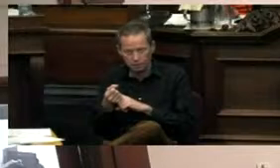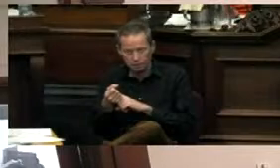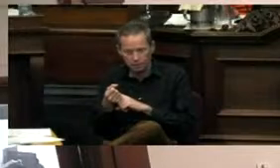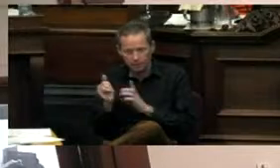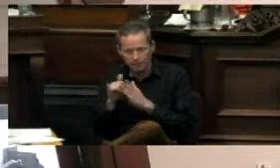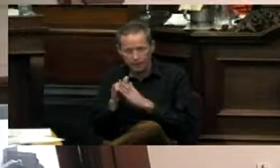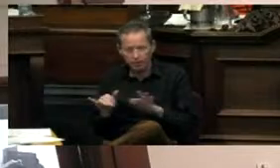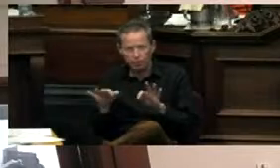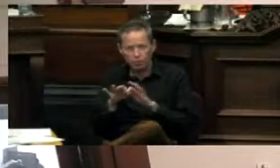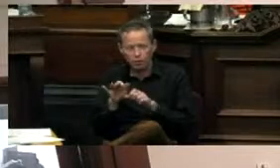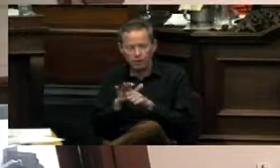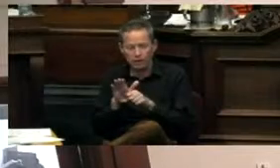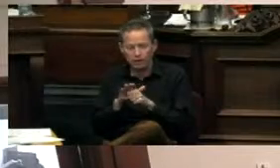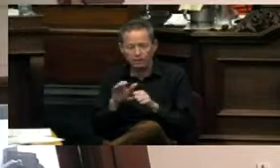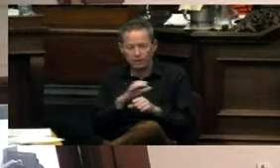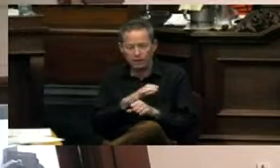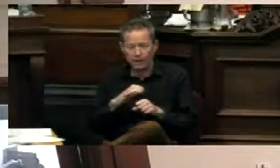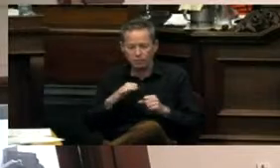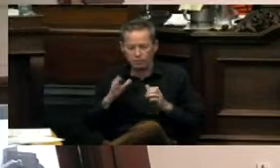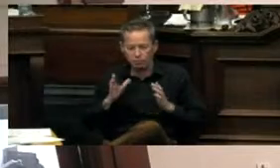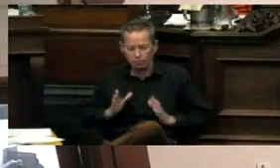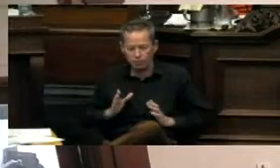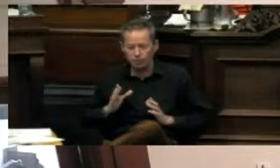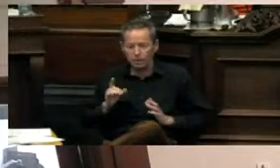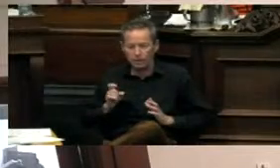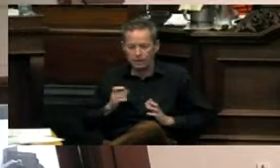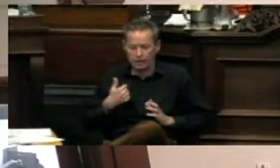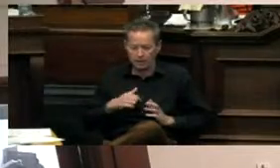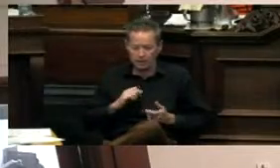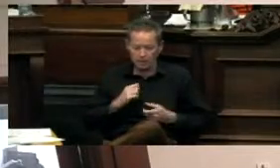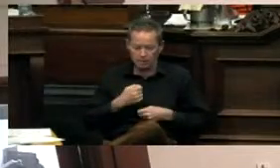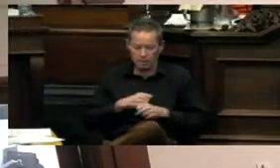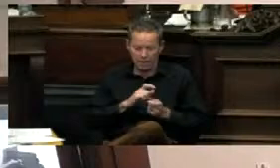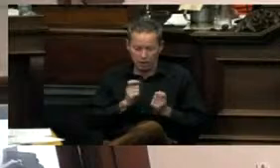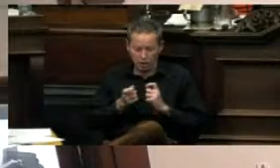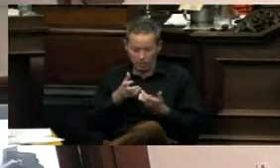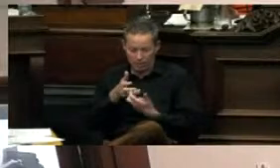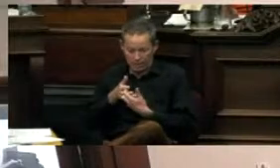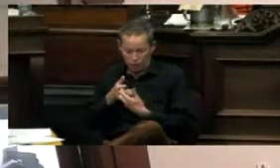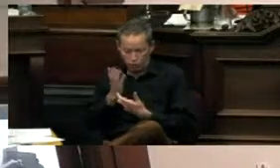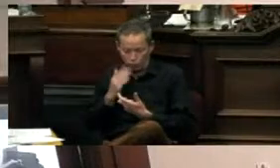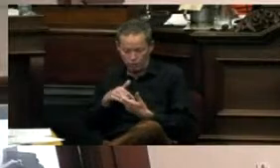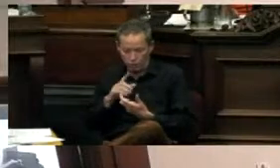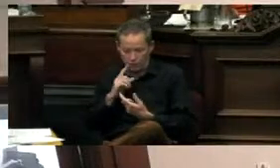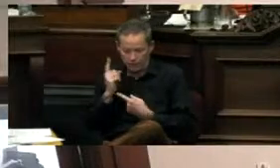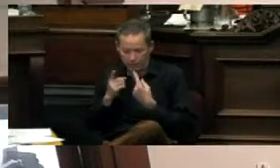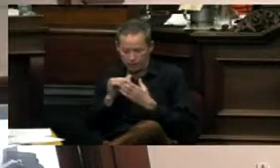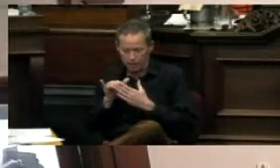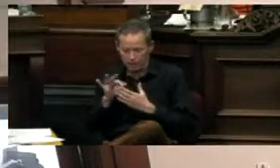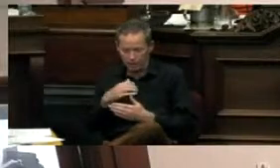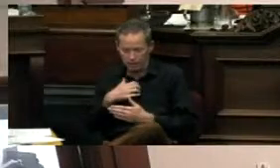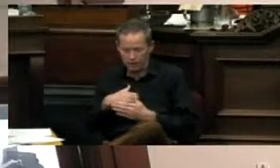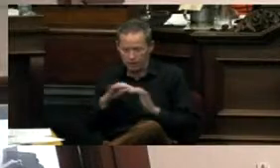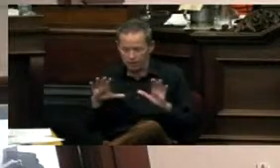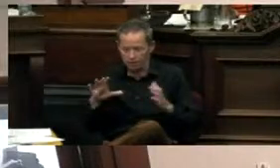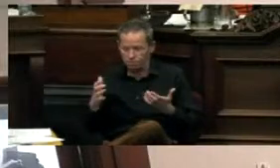other circumstances that are important enough that a council